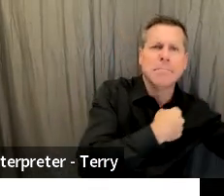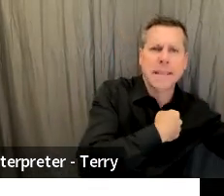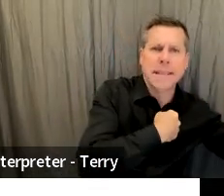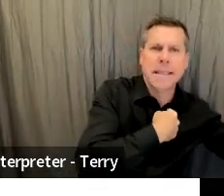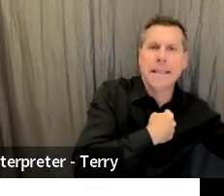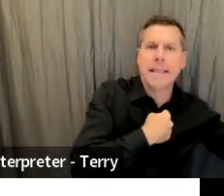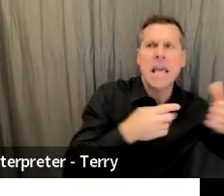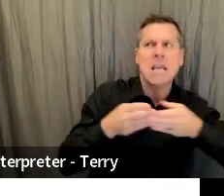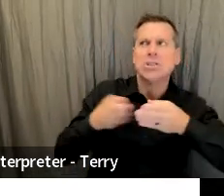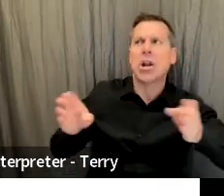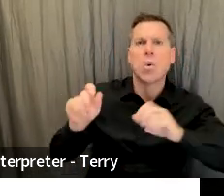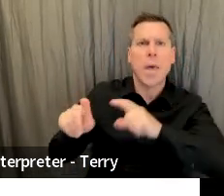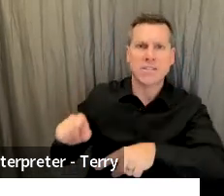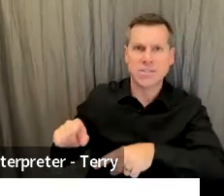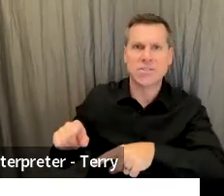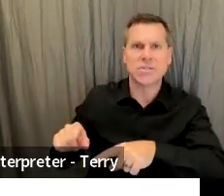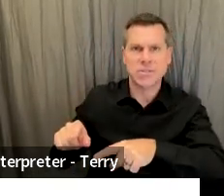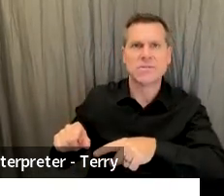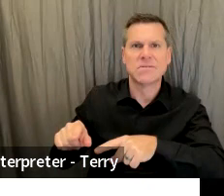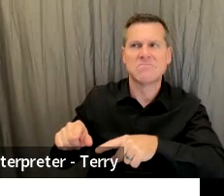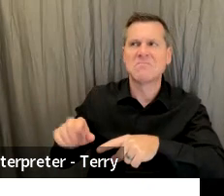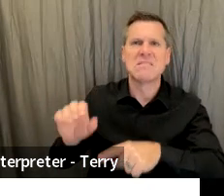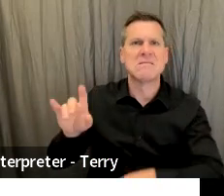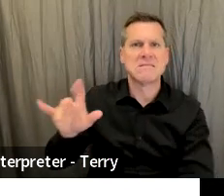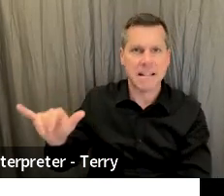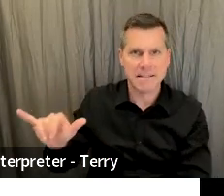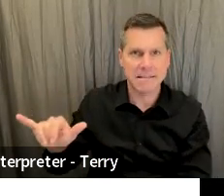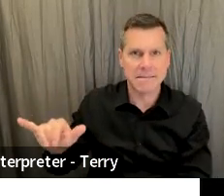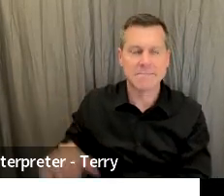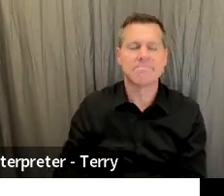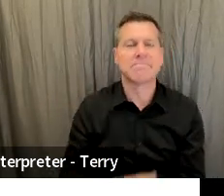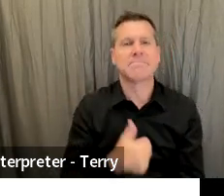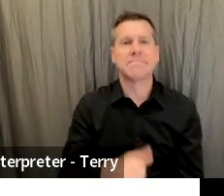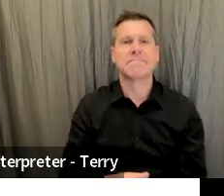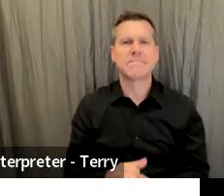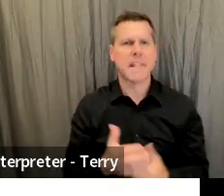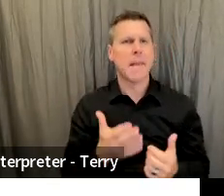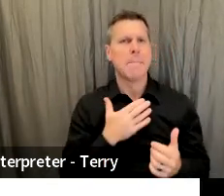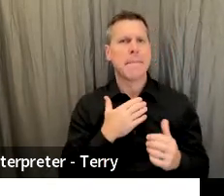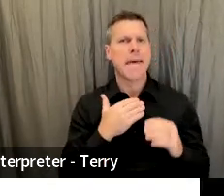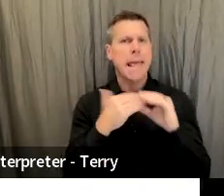and your Jaclyn. Yes, I am. Okay. Yes. And I can put my email in the chat again.